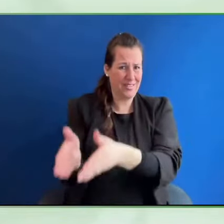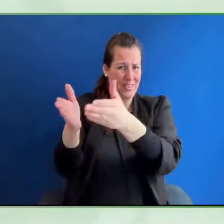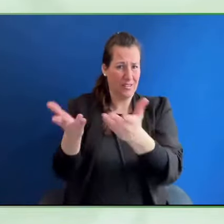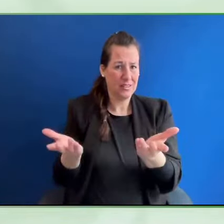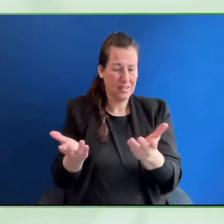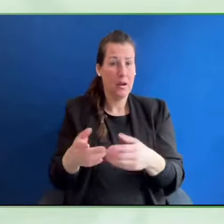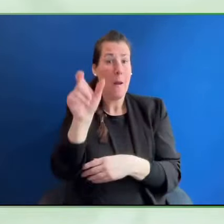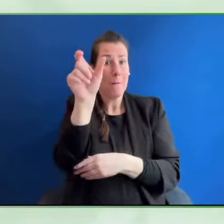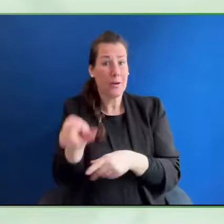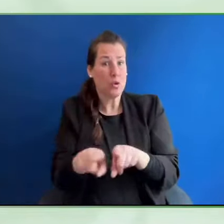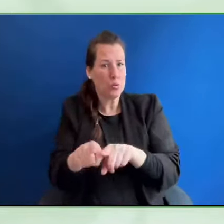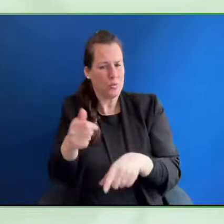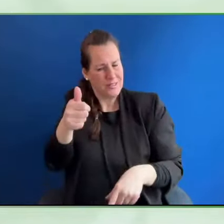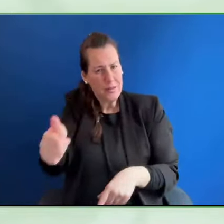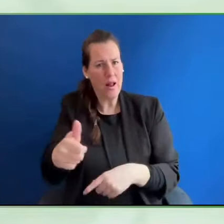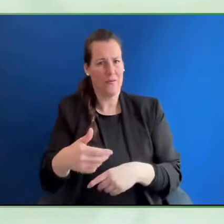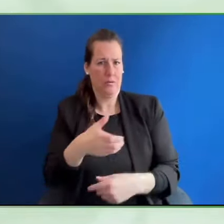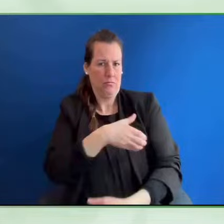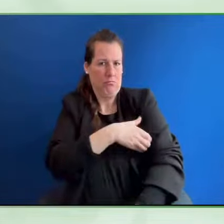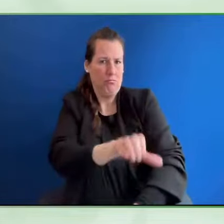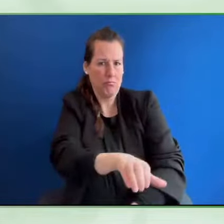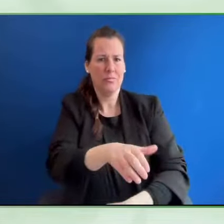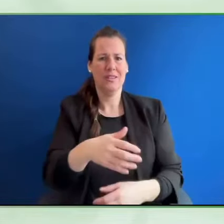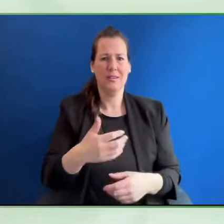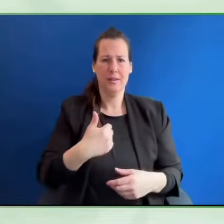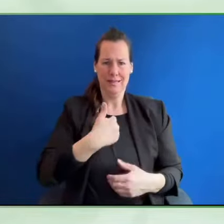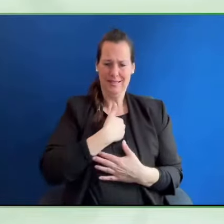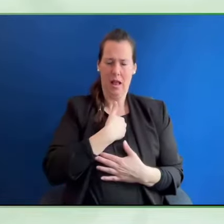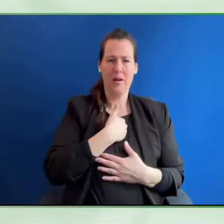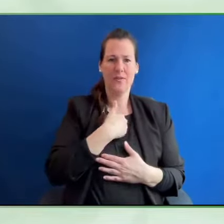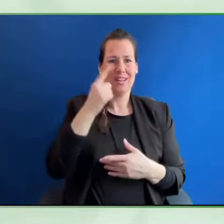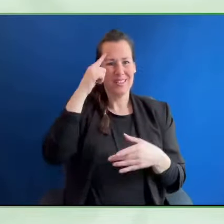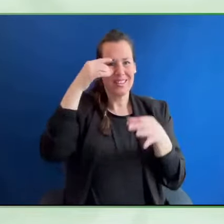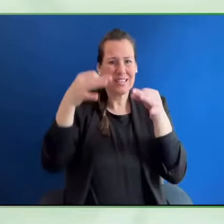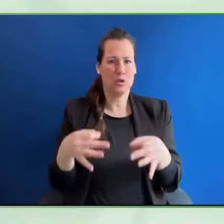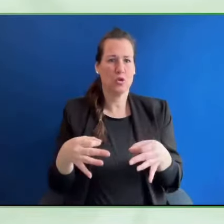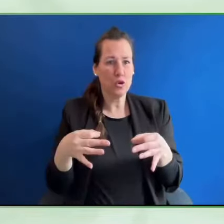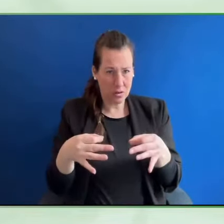The commission wants to change that hope for the member states as well.